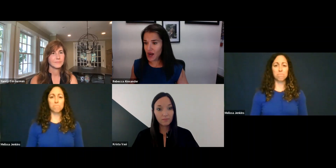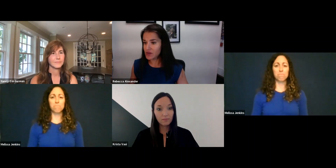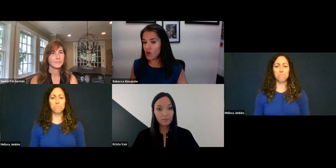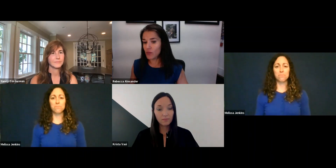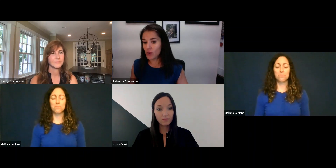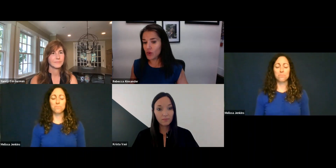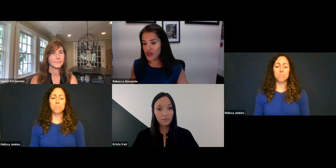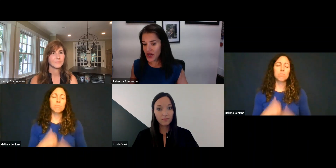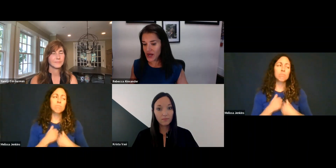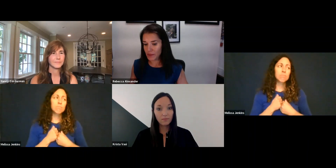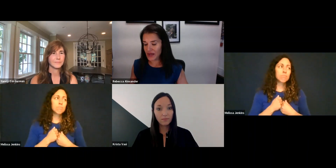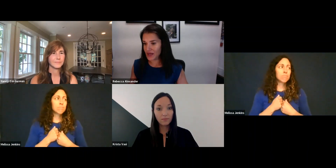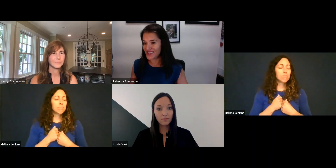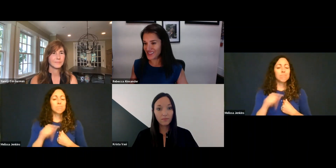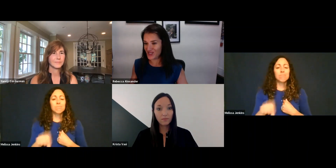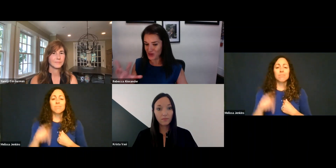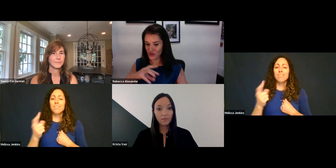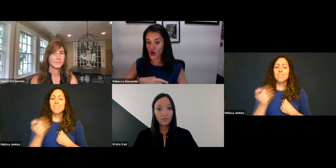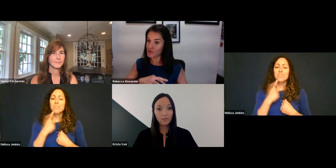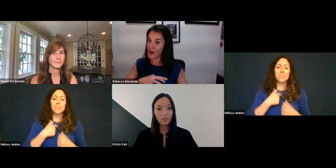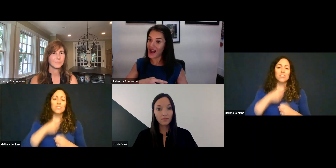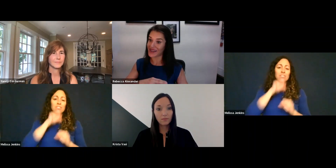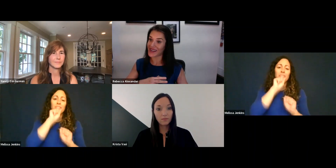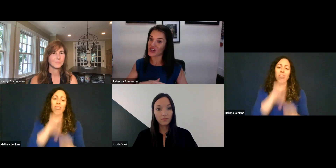I so appreciate it, because it sort of goes back again